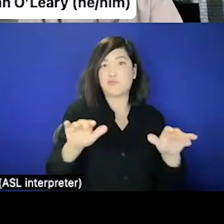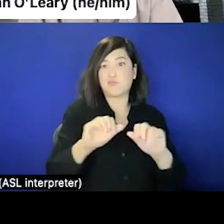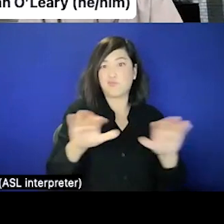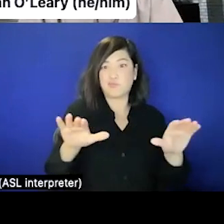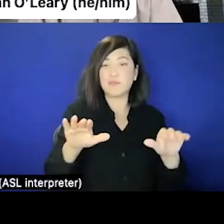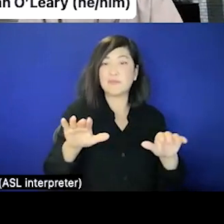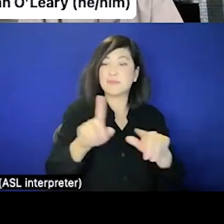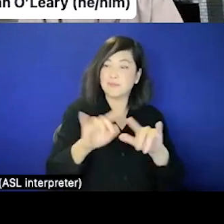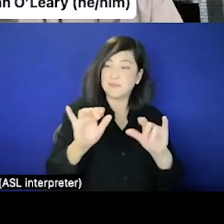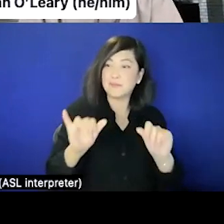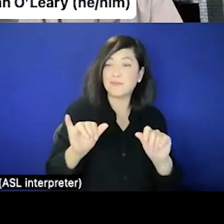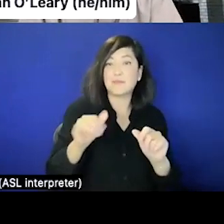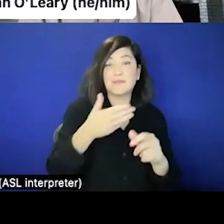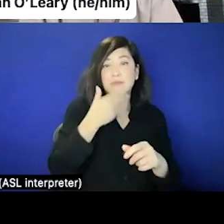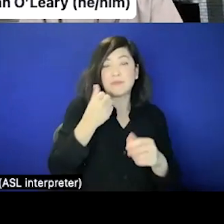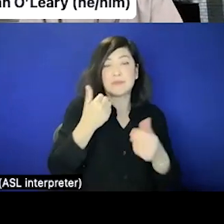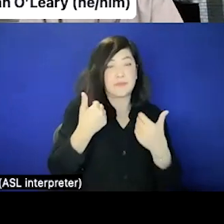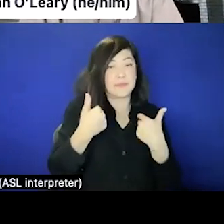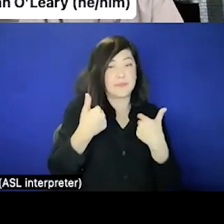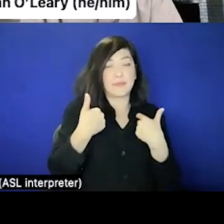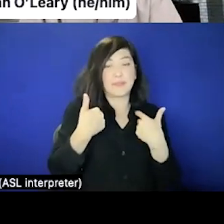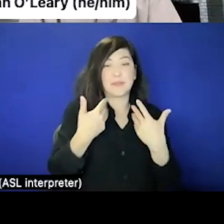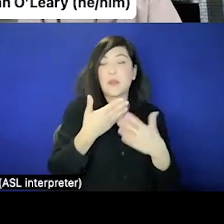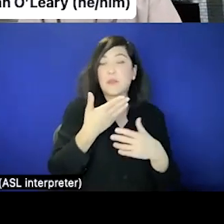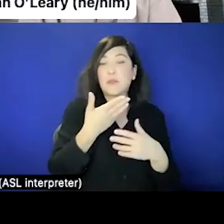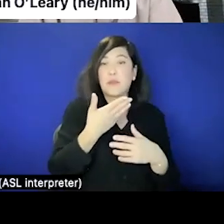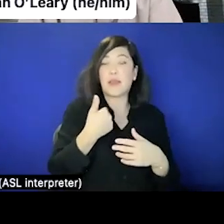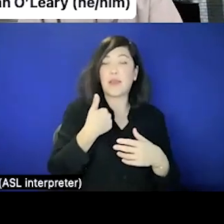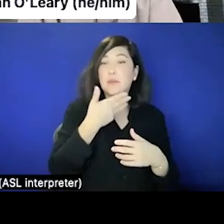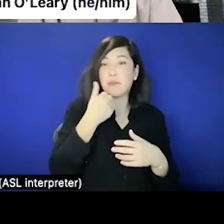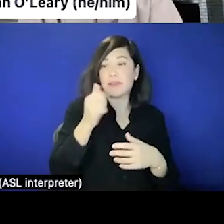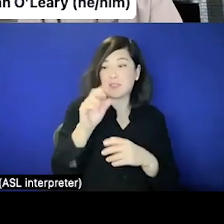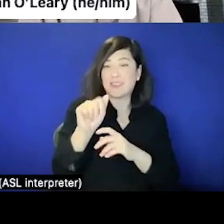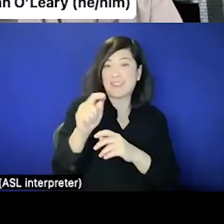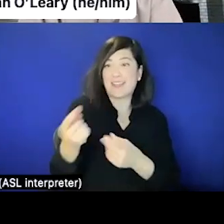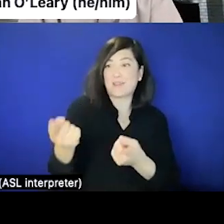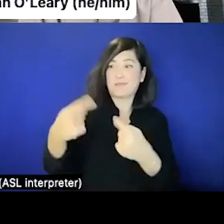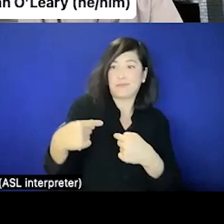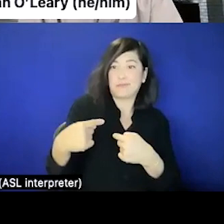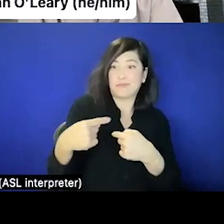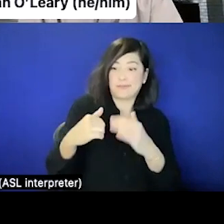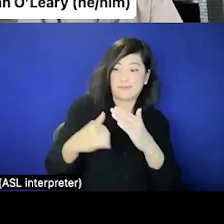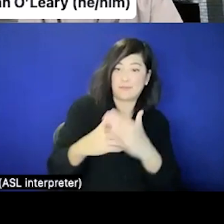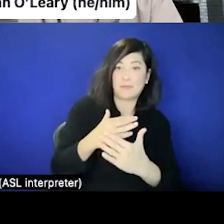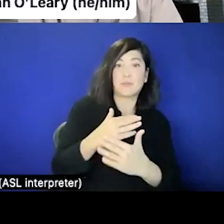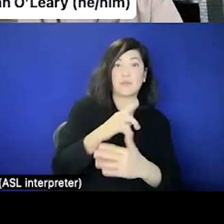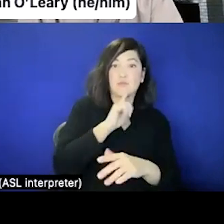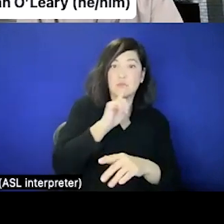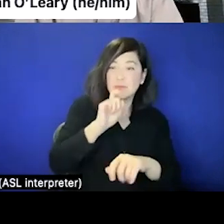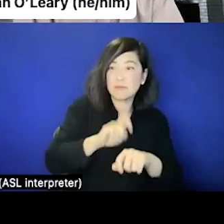back, things like inventory data, sales data by channel, real-time reporting of information,